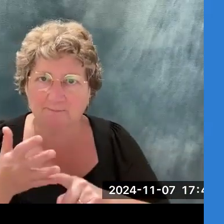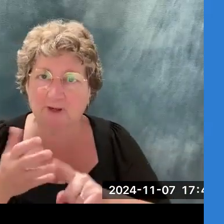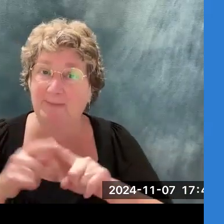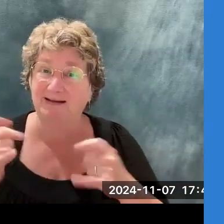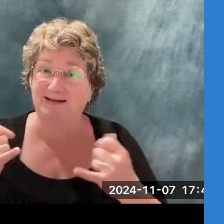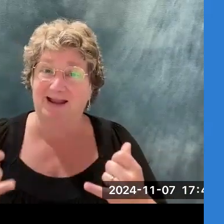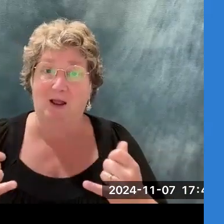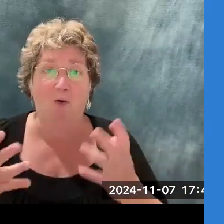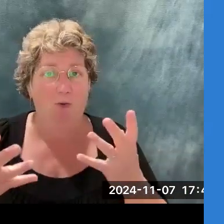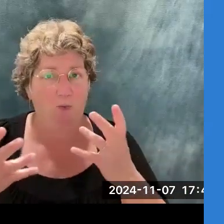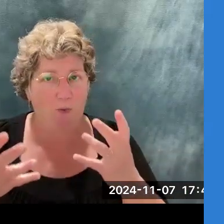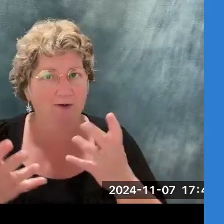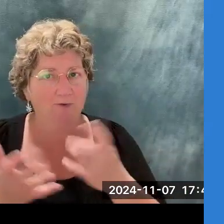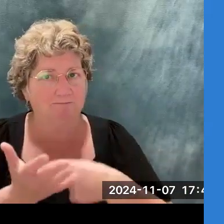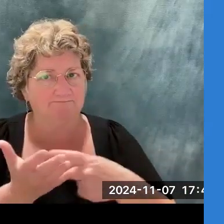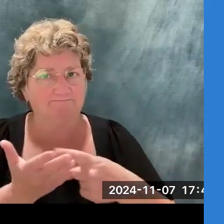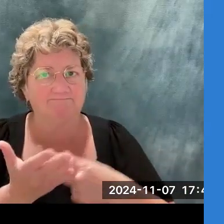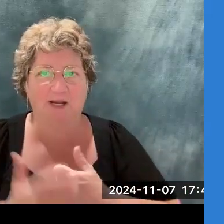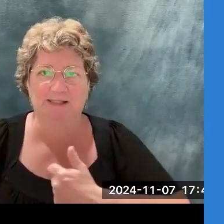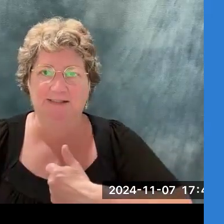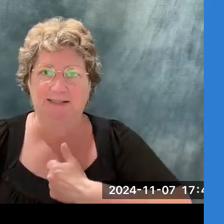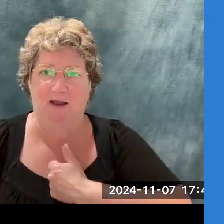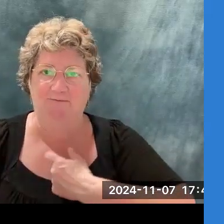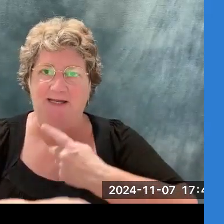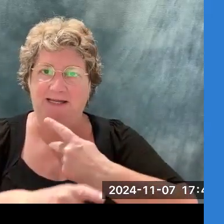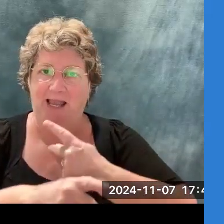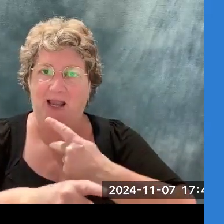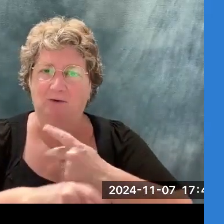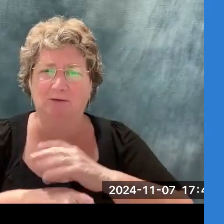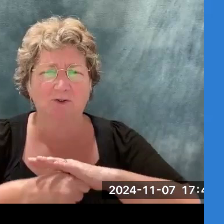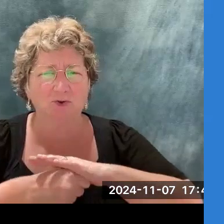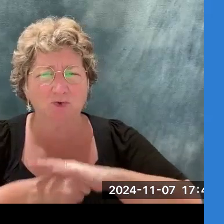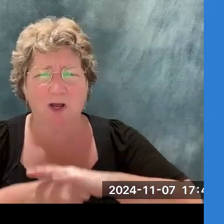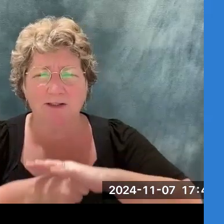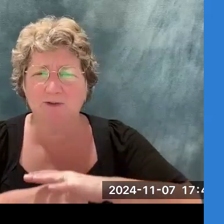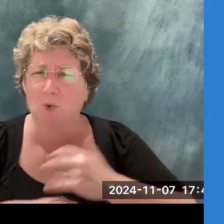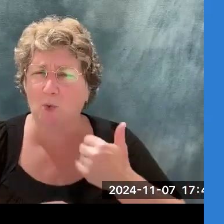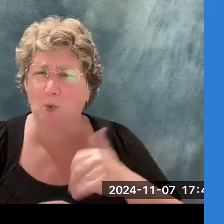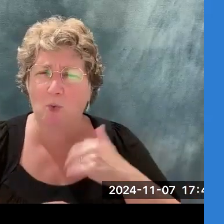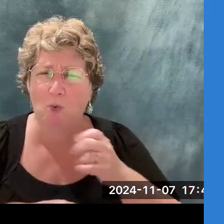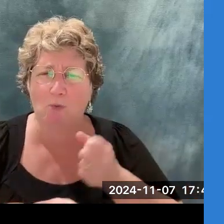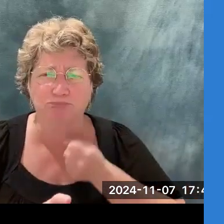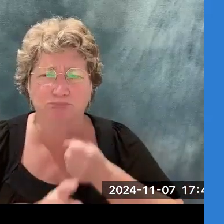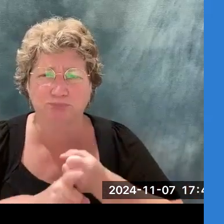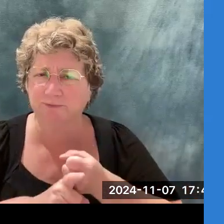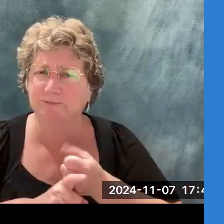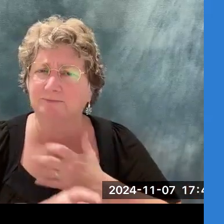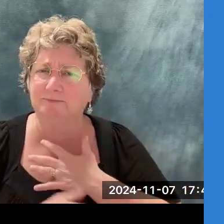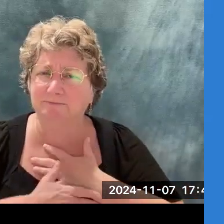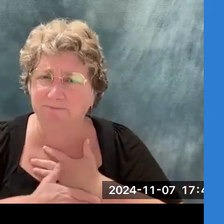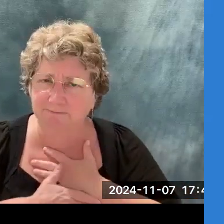Stress can impact us all, which is going to affect our ability to be able to be present and available for those around us.